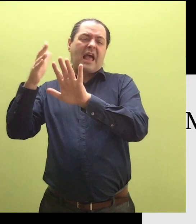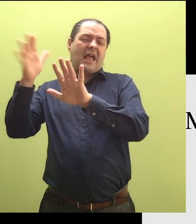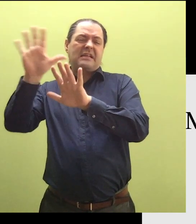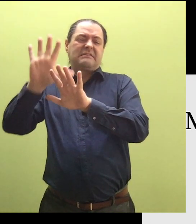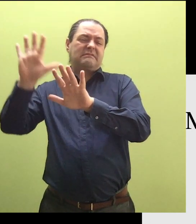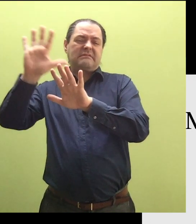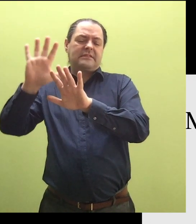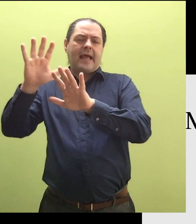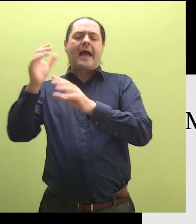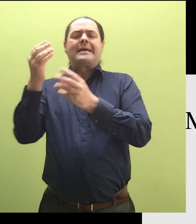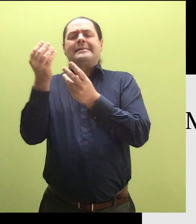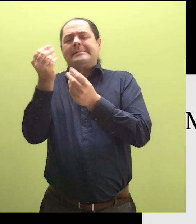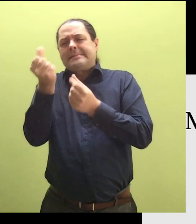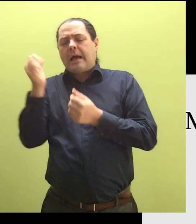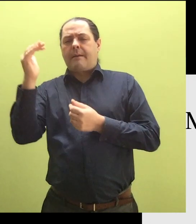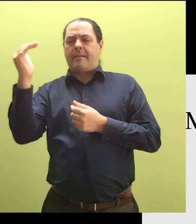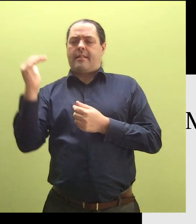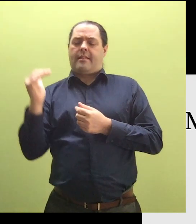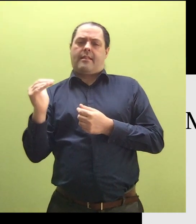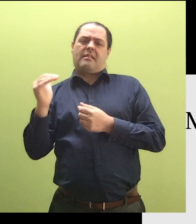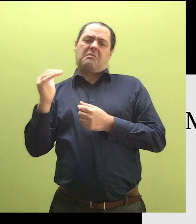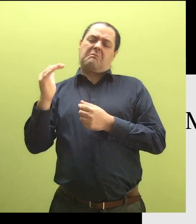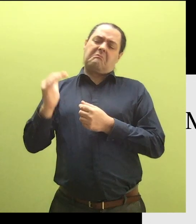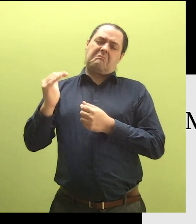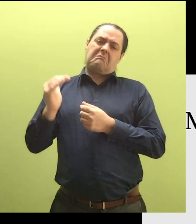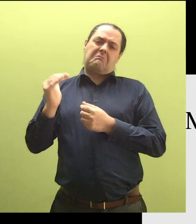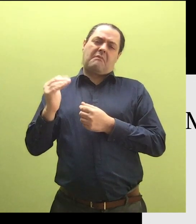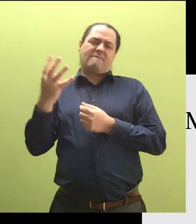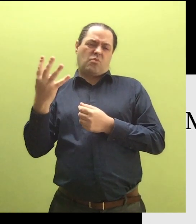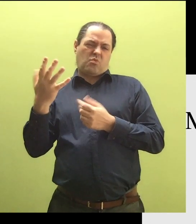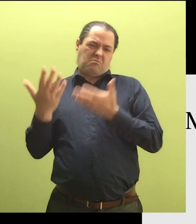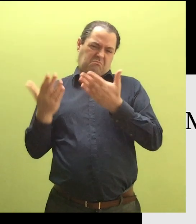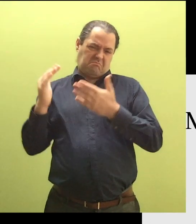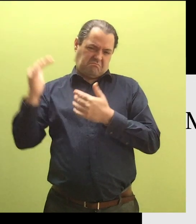age 7 or 8. Yet, a few reported their exposure age as low as 4.